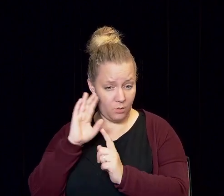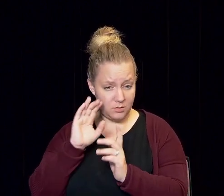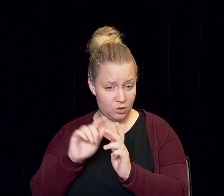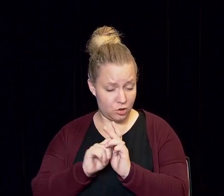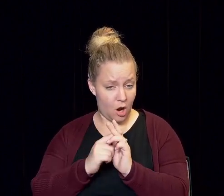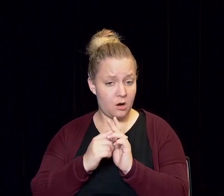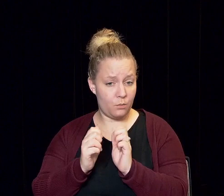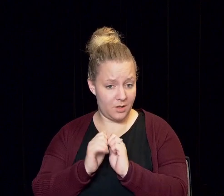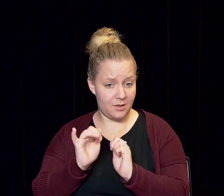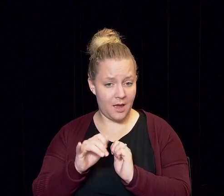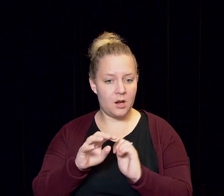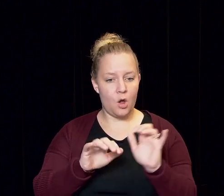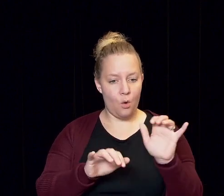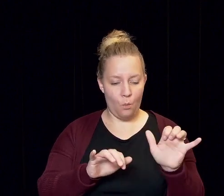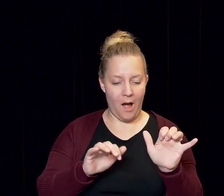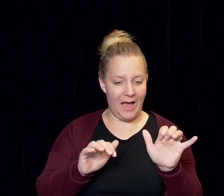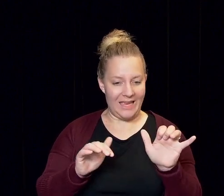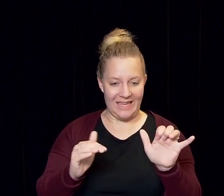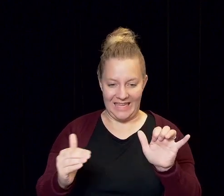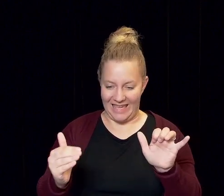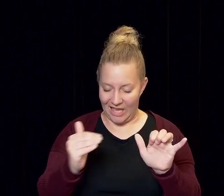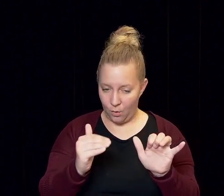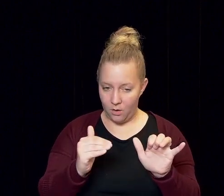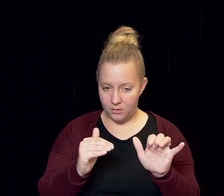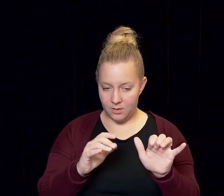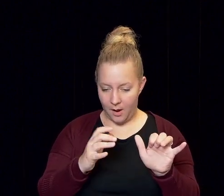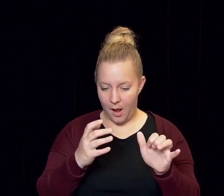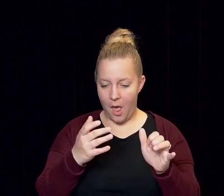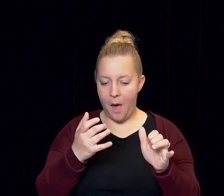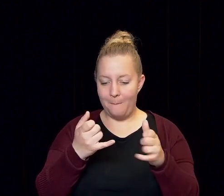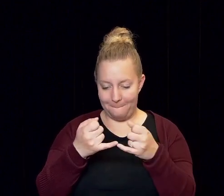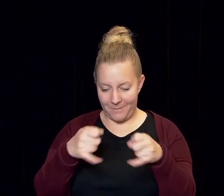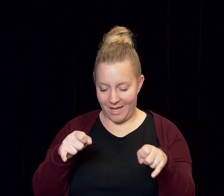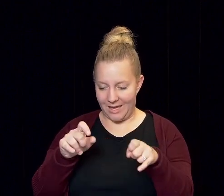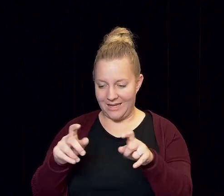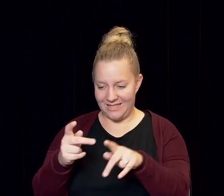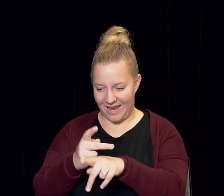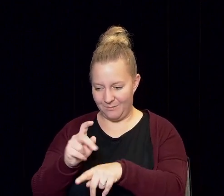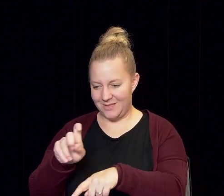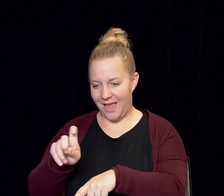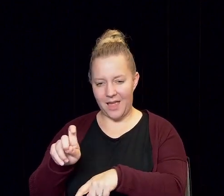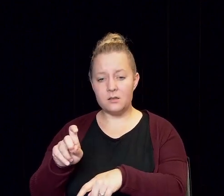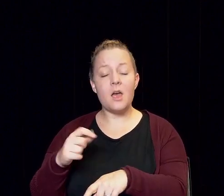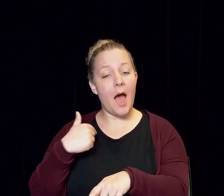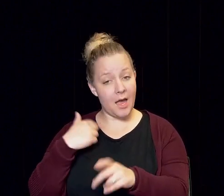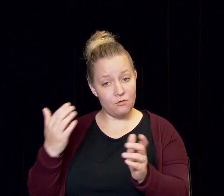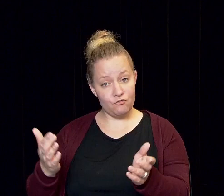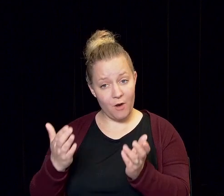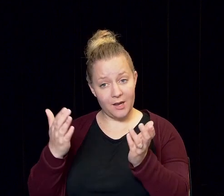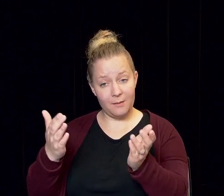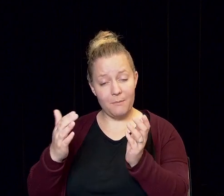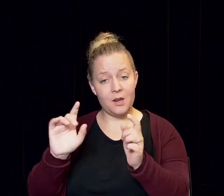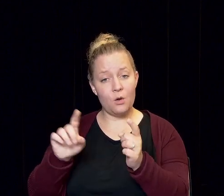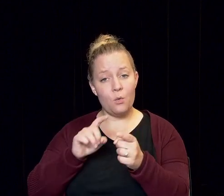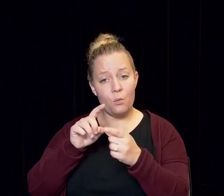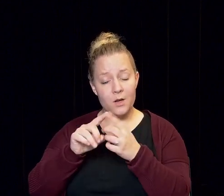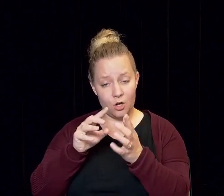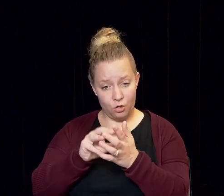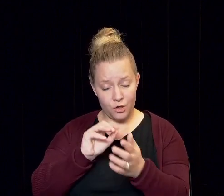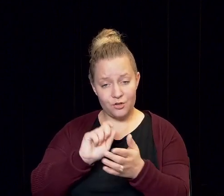to start with y equals, I'm going to go ahead and give myself a blank, times x. This is what I would highly recommend you do while you're learning to write these equations so you remember what to fill